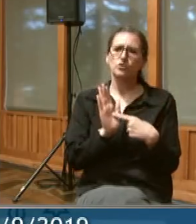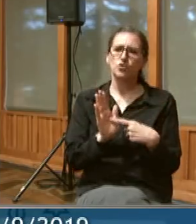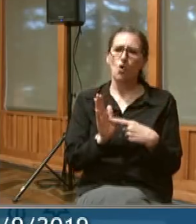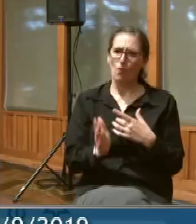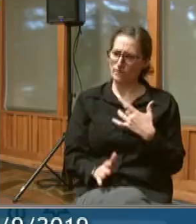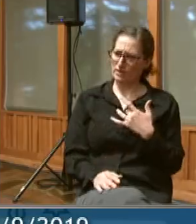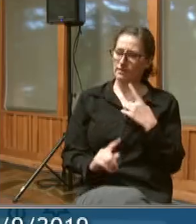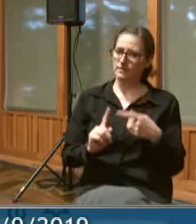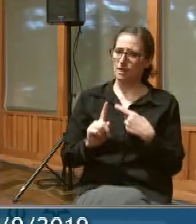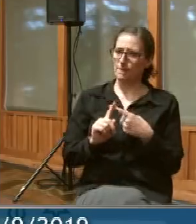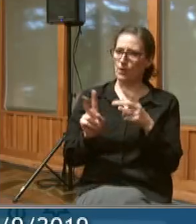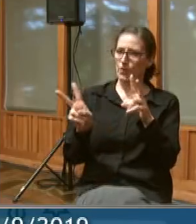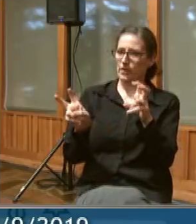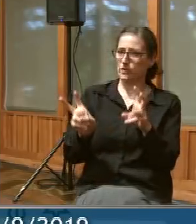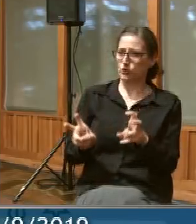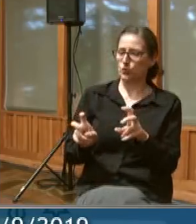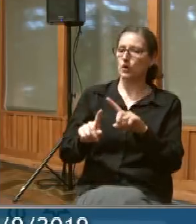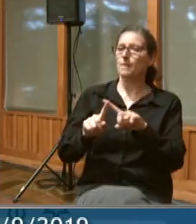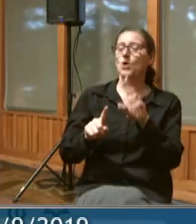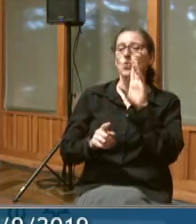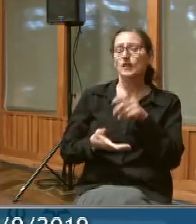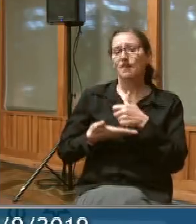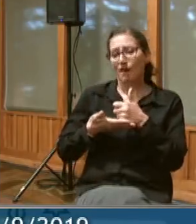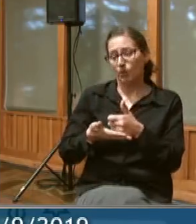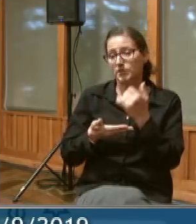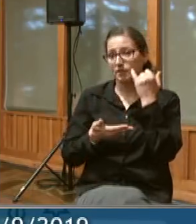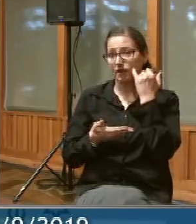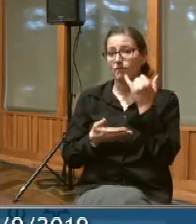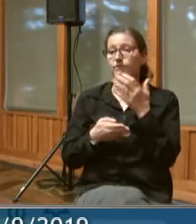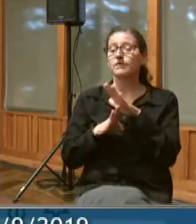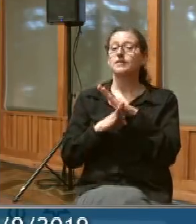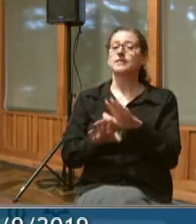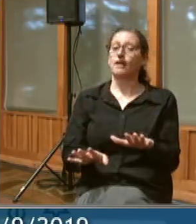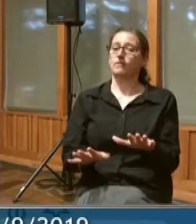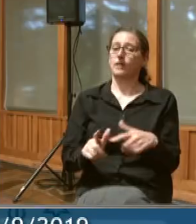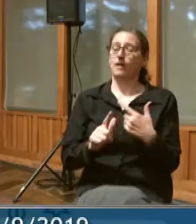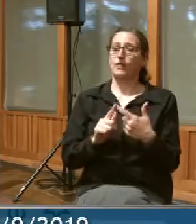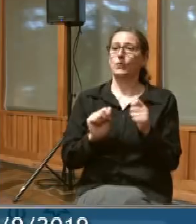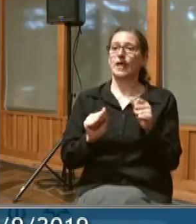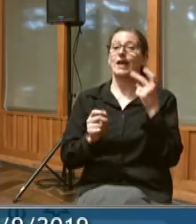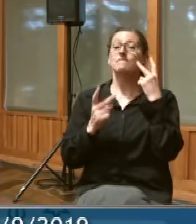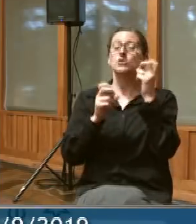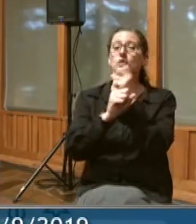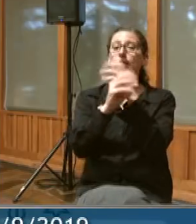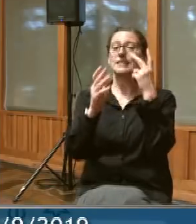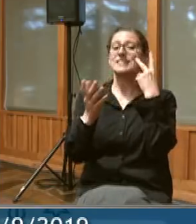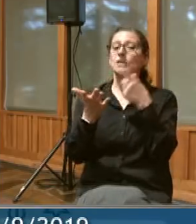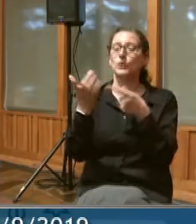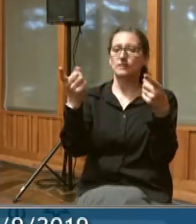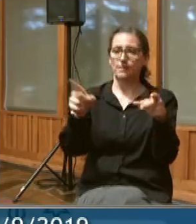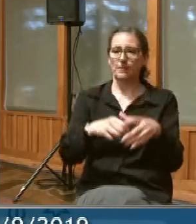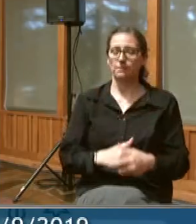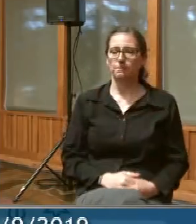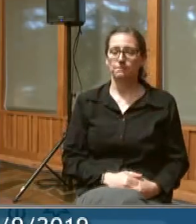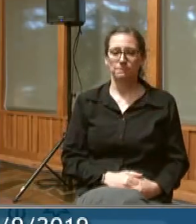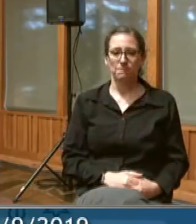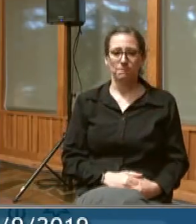THE SECOND ONE EVERYONE HAS A RIGHT TO FEEL SAFE. OFTEN WE WANT TO SHOW OUR FEELINGS ABOUT THIS, AND IT